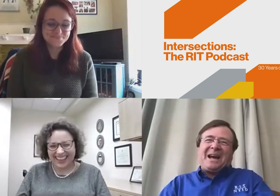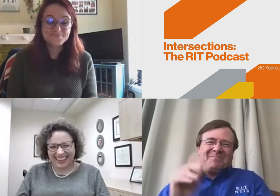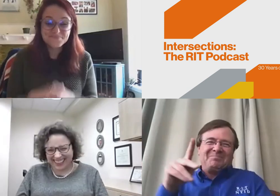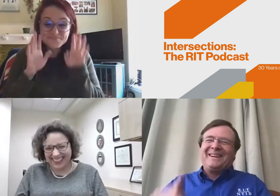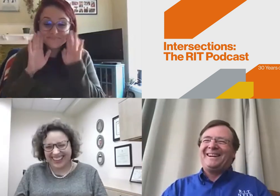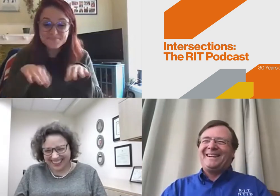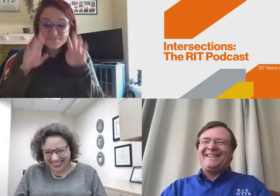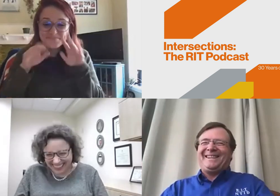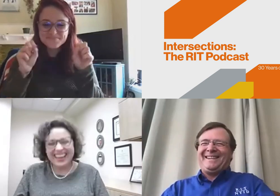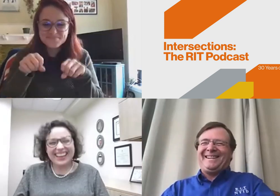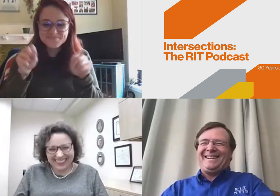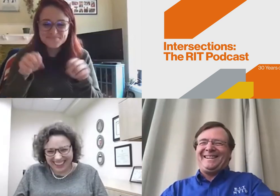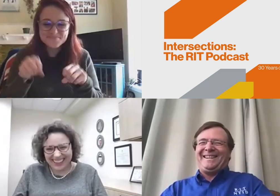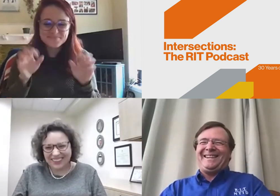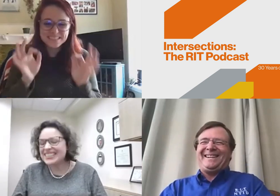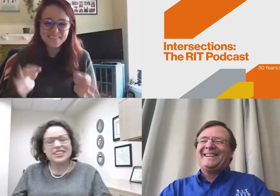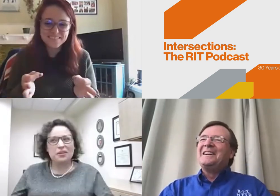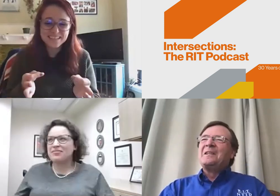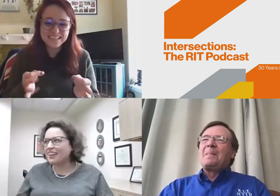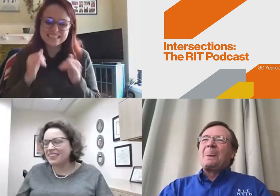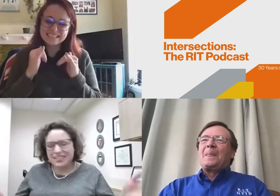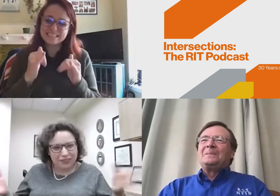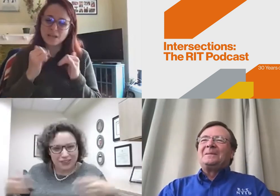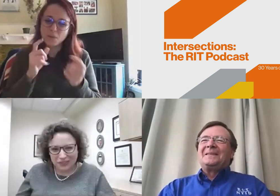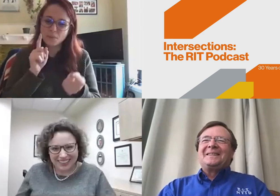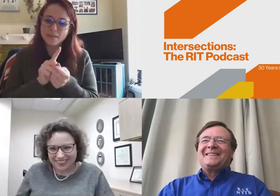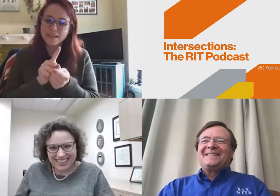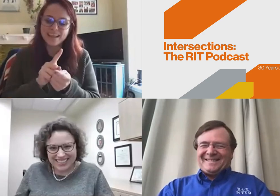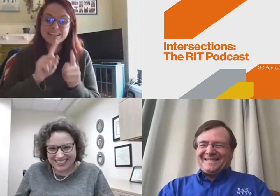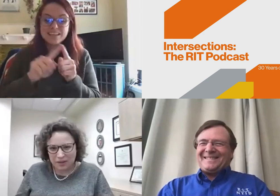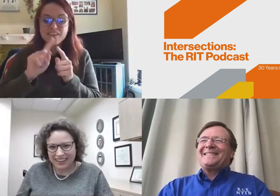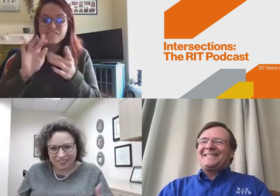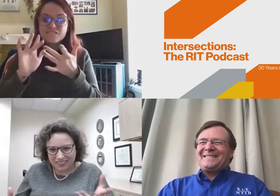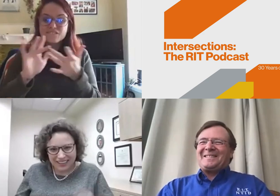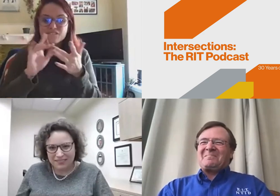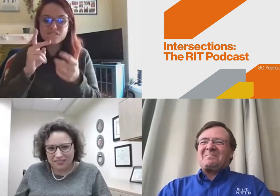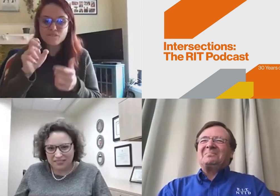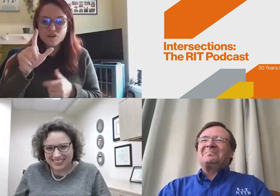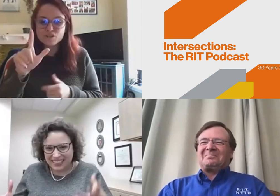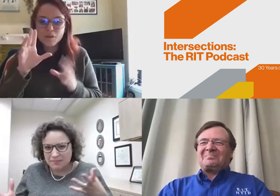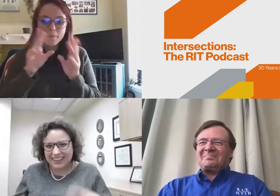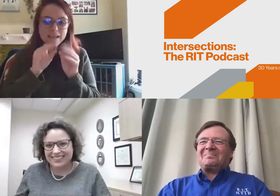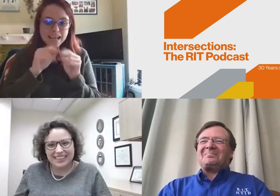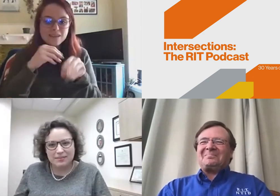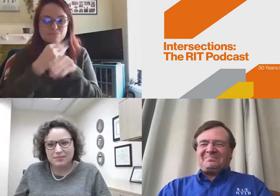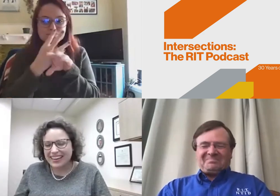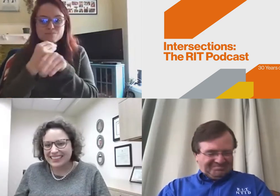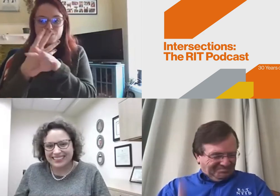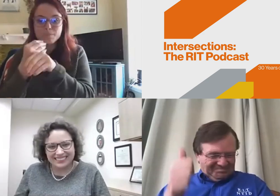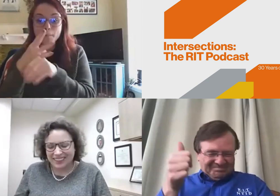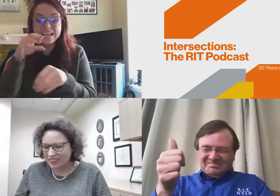You know, we've had all these virtual interactions now, but I don't think we have physically been in the same space so...